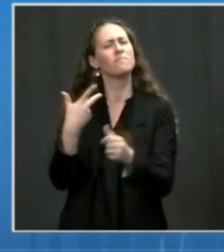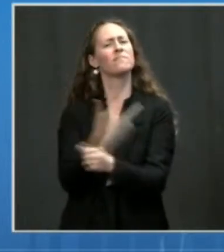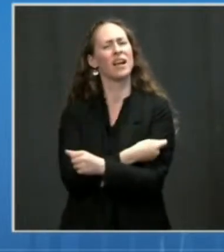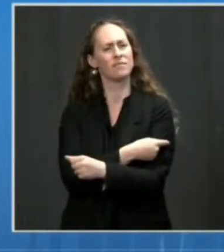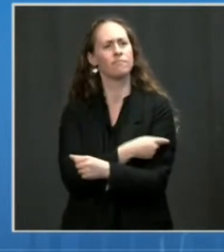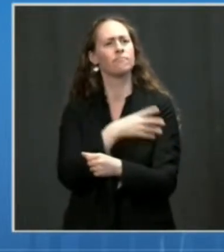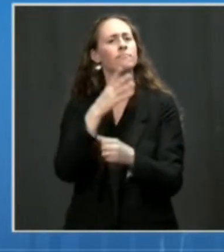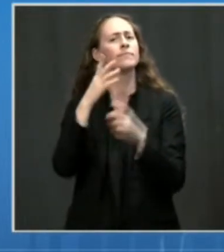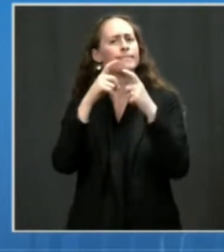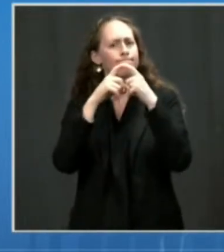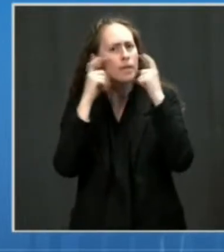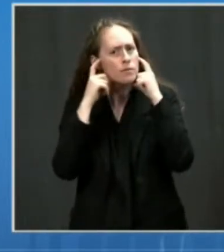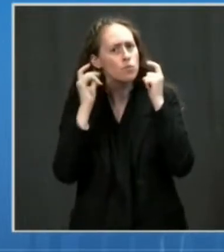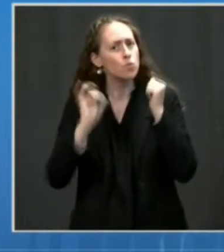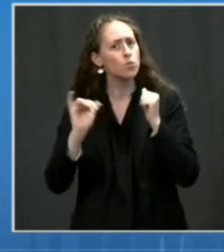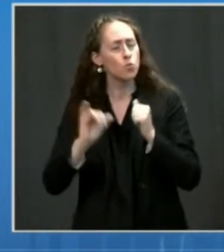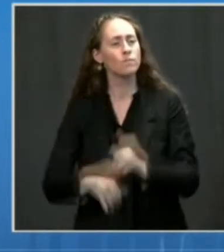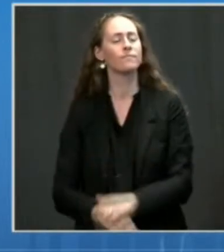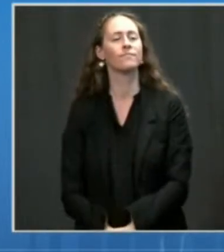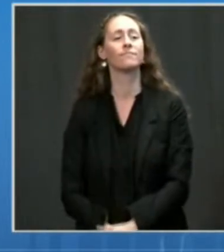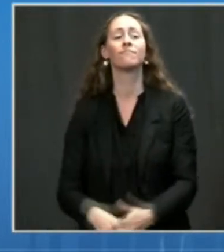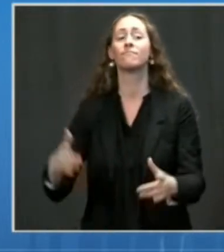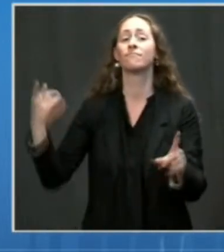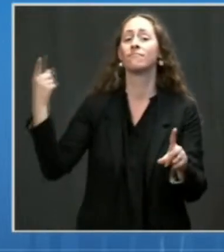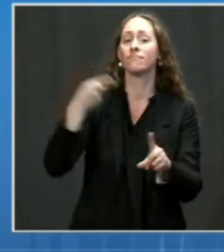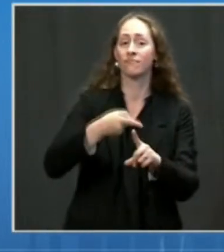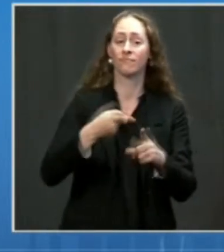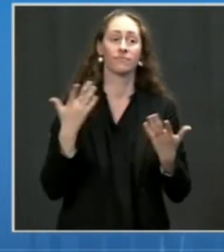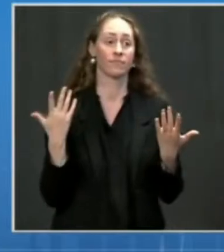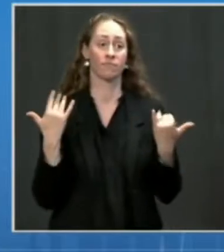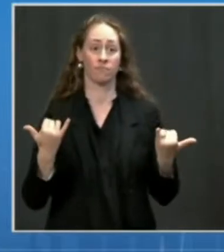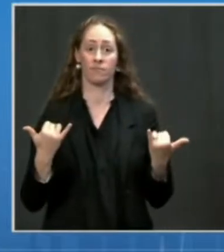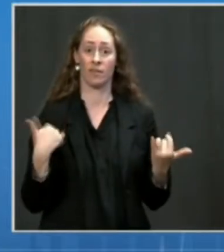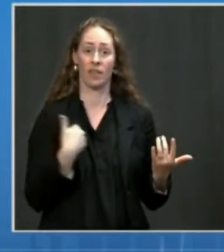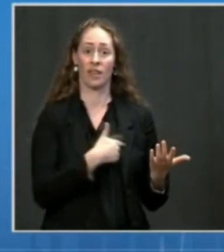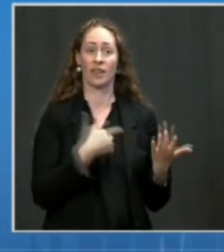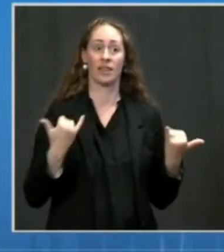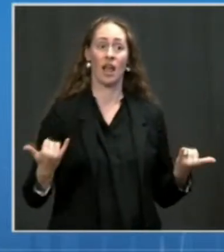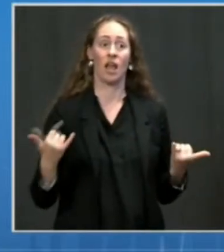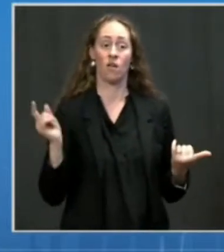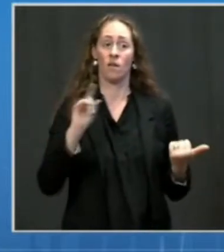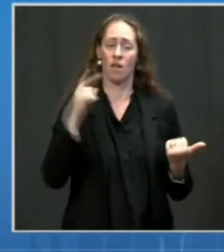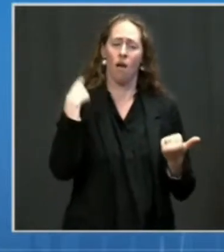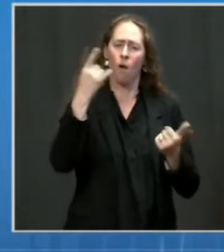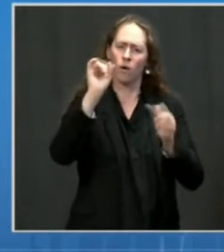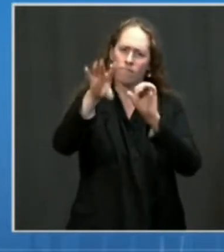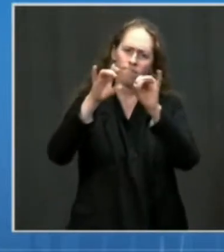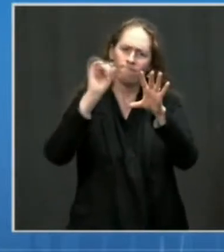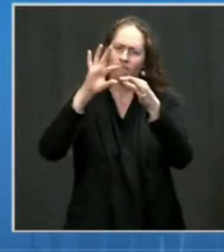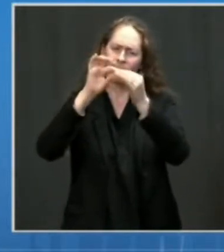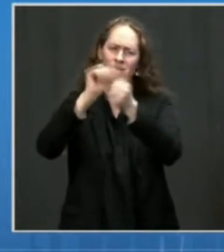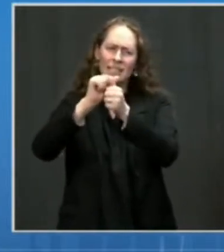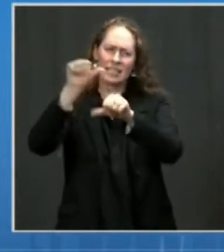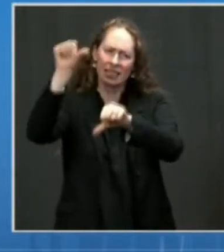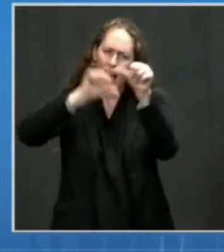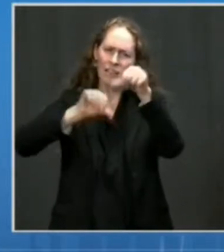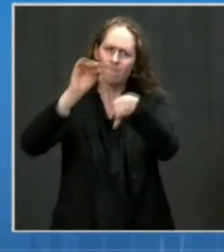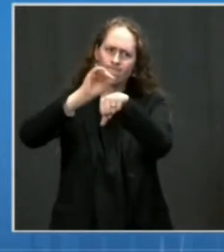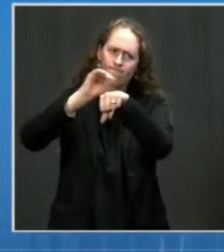OVER THE AGE OF 12 VACCINATED, AND PLEASE WEAR MASKS IN SCHOOL.